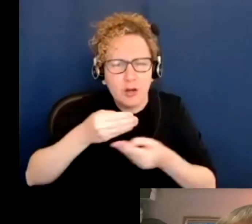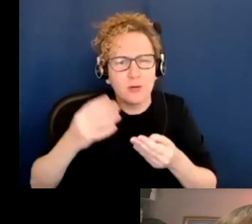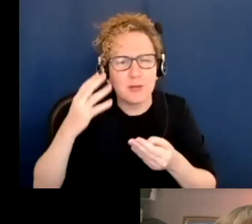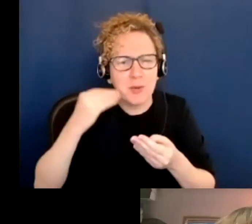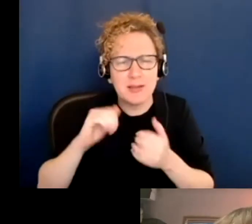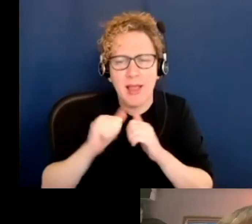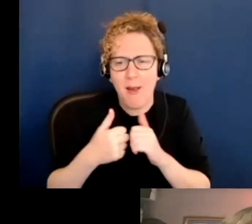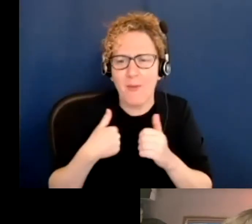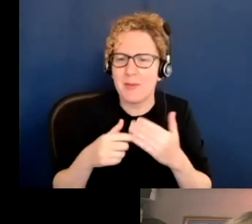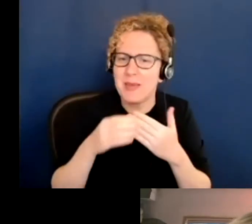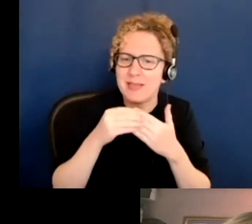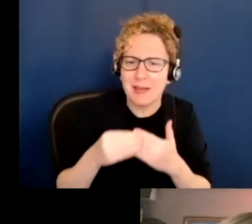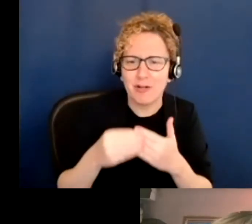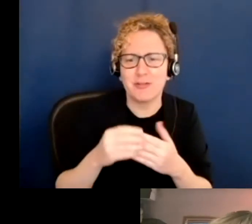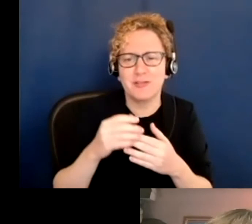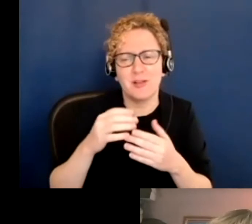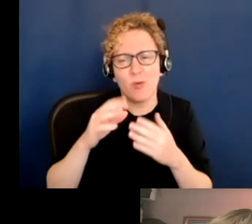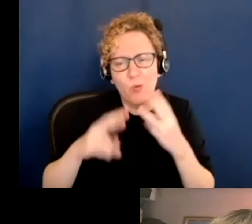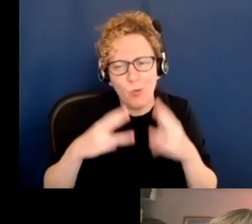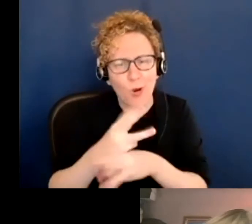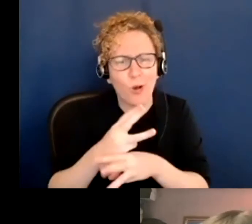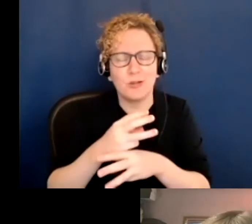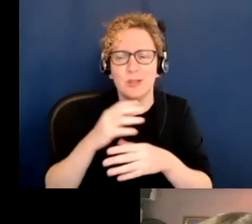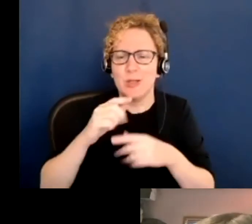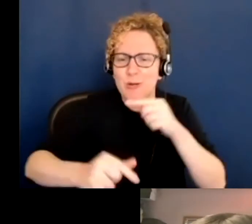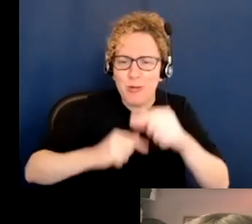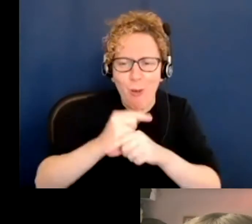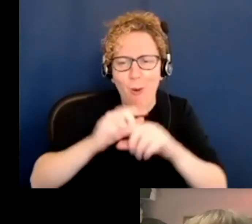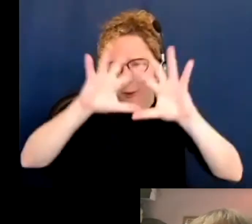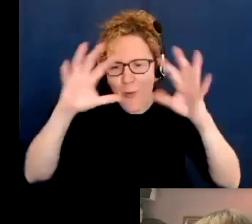in the world and global communities through international exchange.